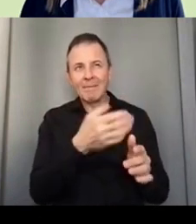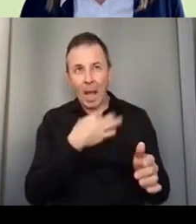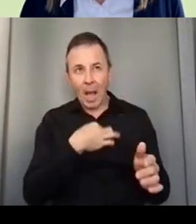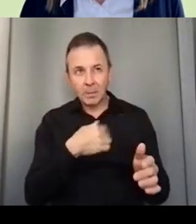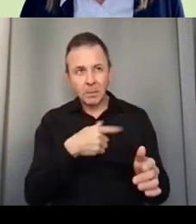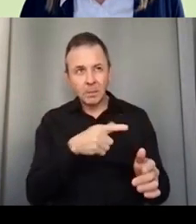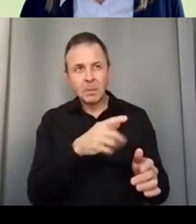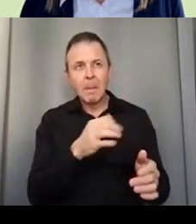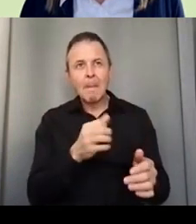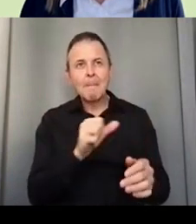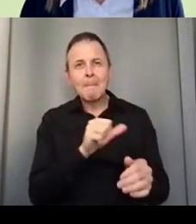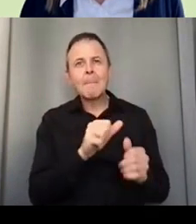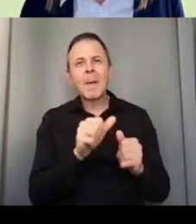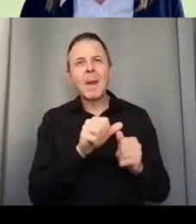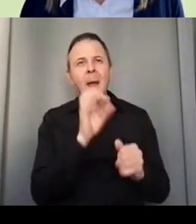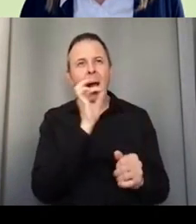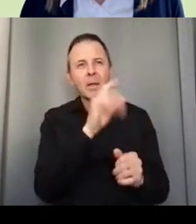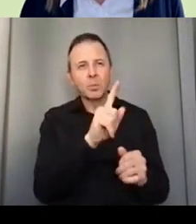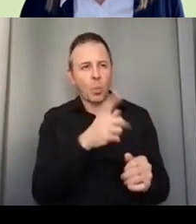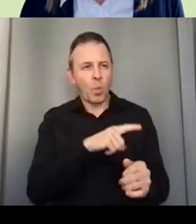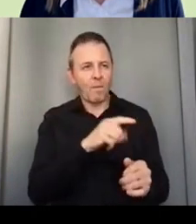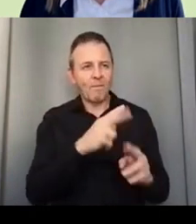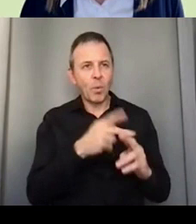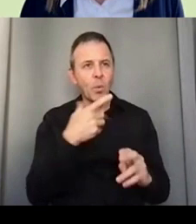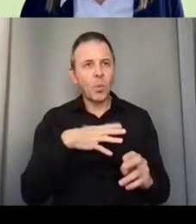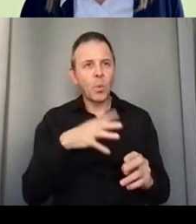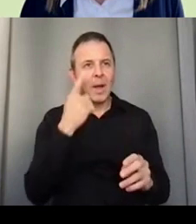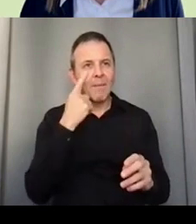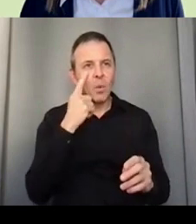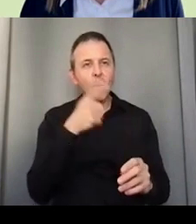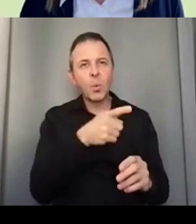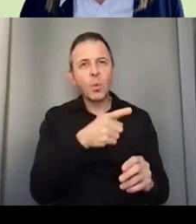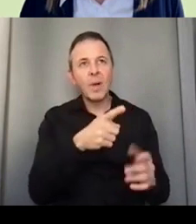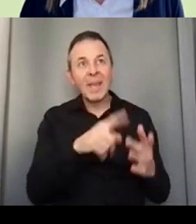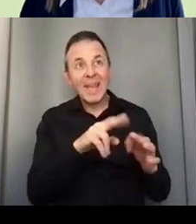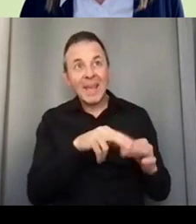reasoning behind it and if it is a good reason then to give you some time